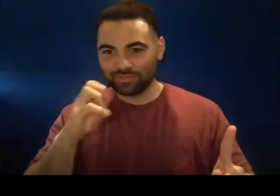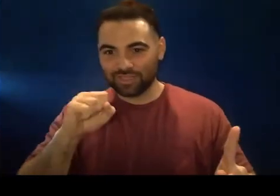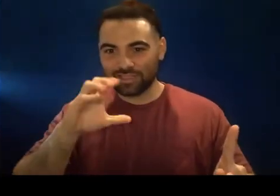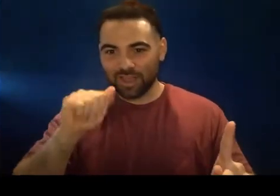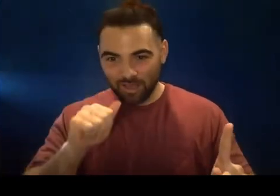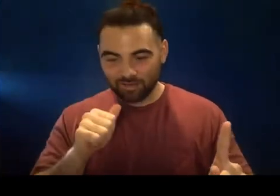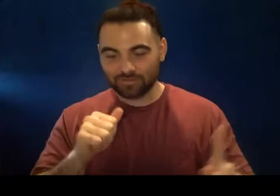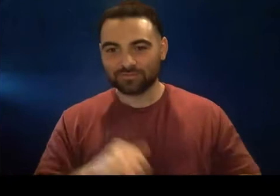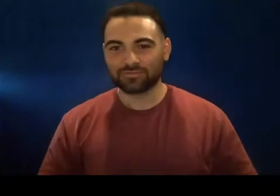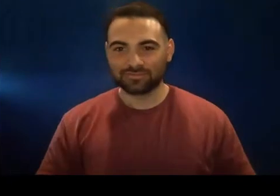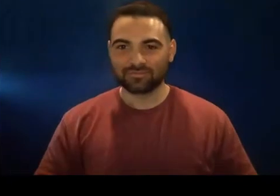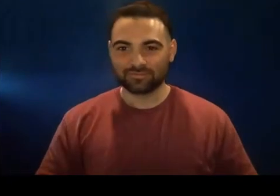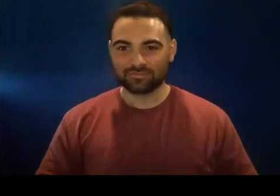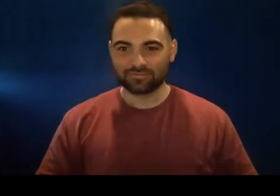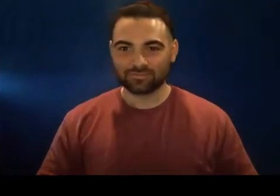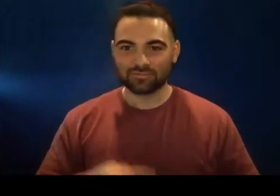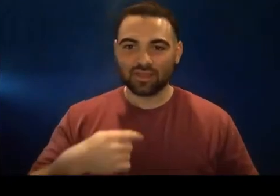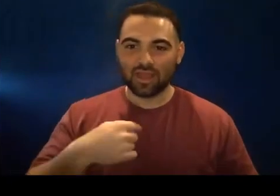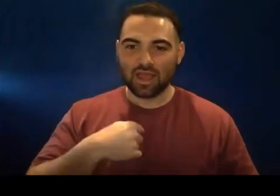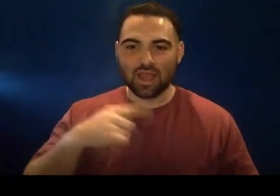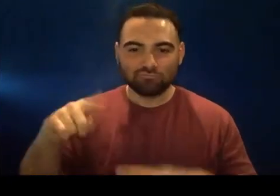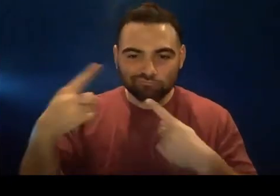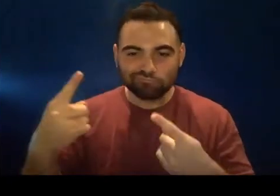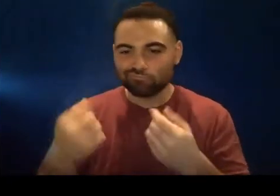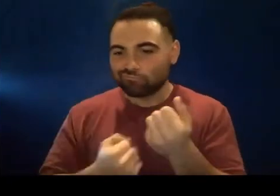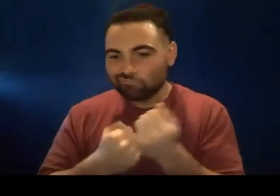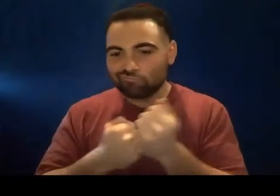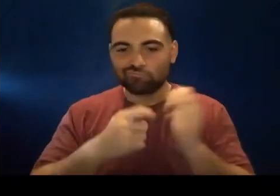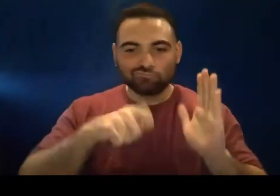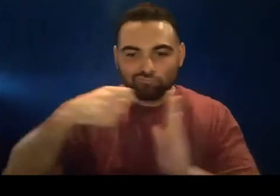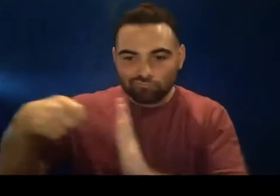I've been making activist films for over 20 years.